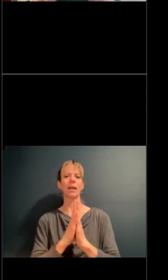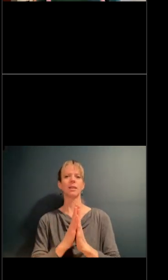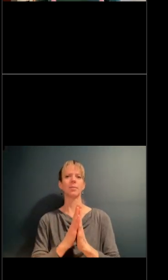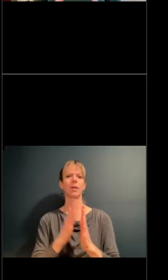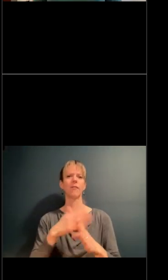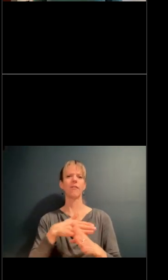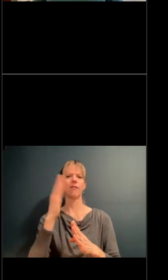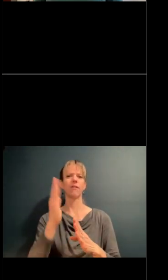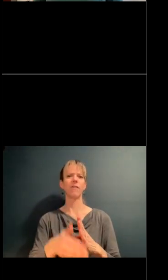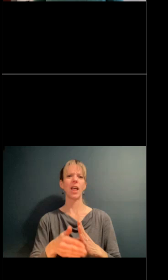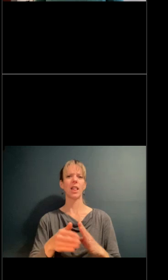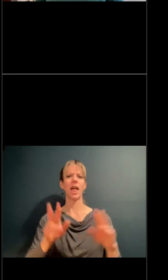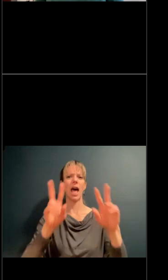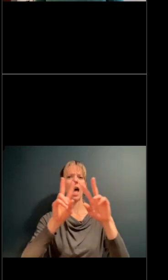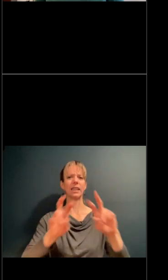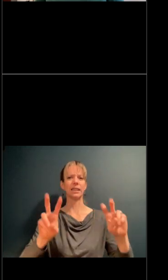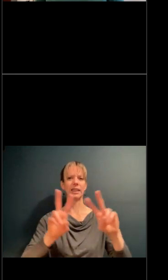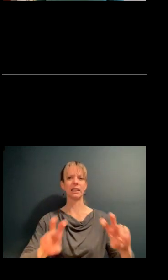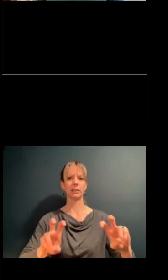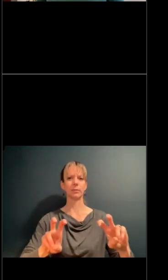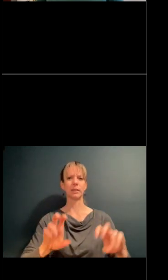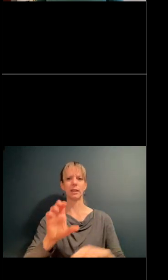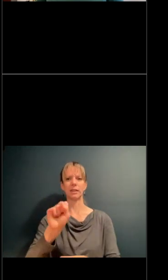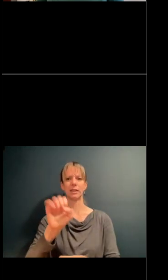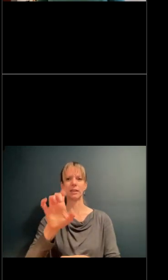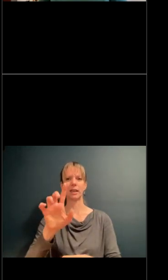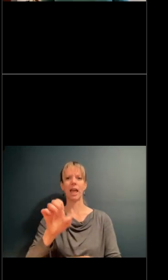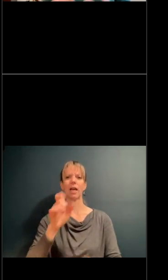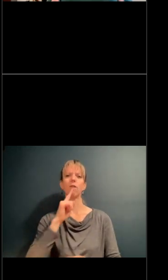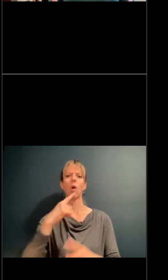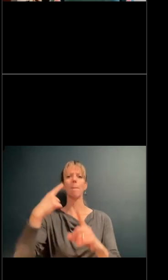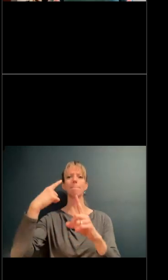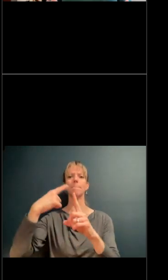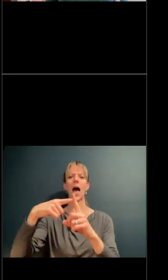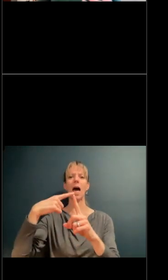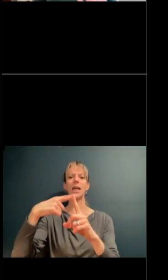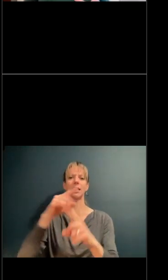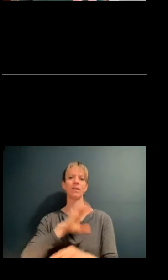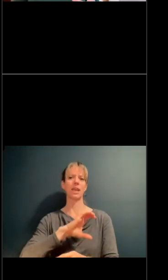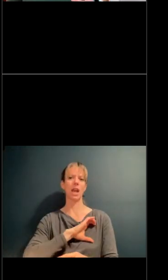Assessment Scale for Positive Character Traits. This was an assessment that didn't focus on what